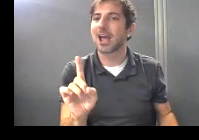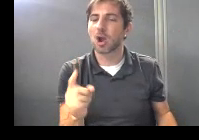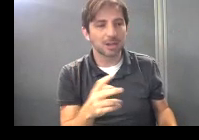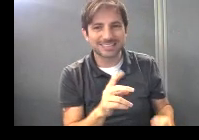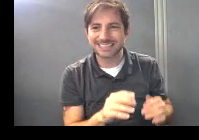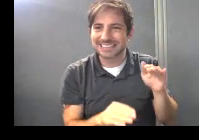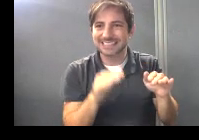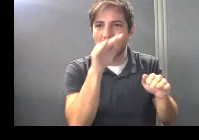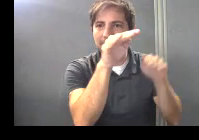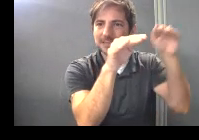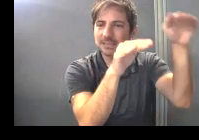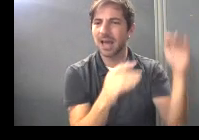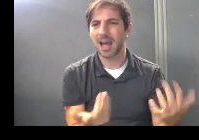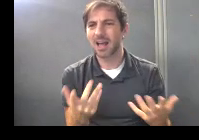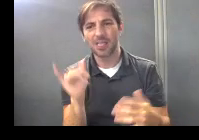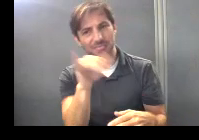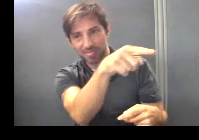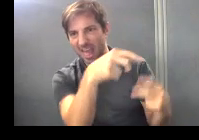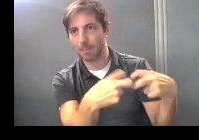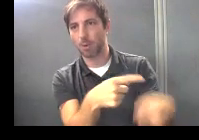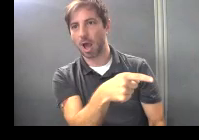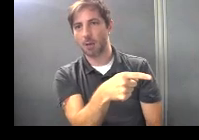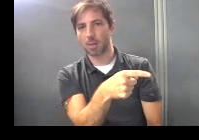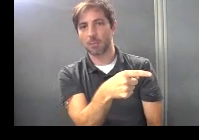ONCE THE BARRIERS ARE ADDRESSED, DISABILITY IS NO LONGER THE PROBLEM.